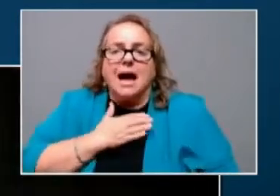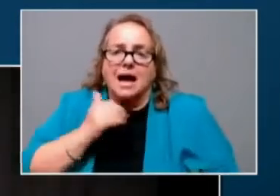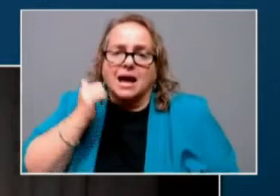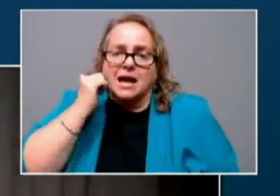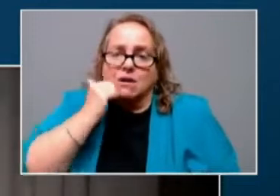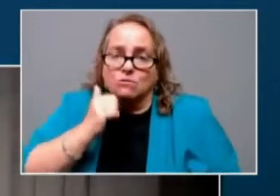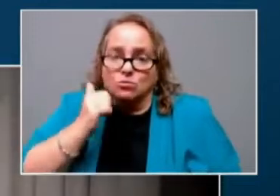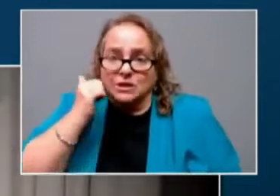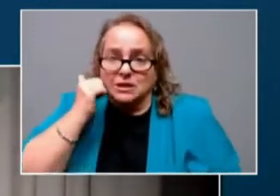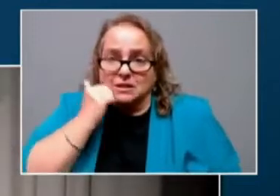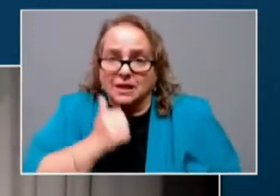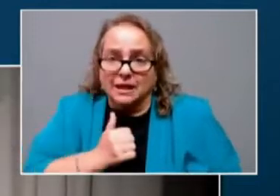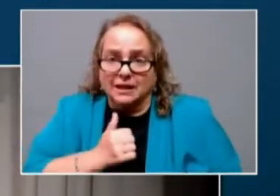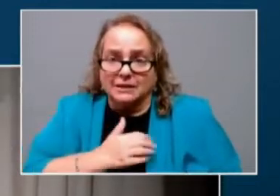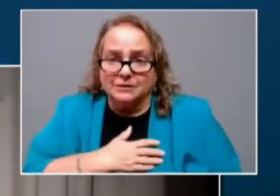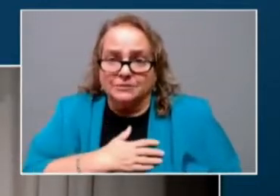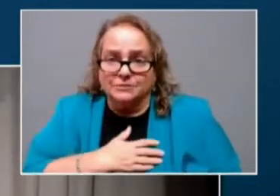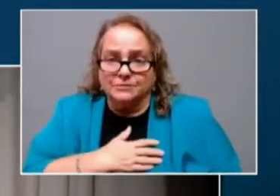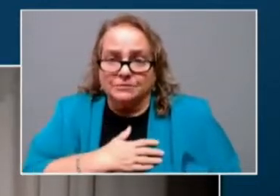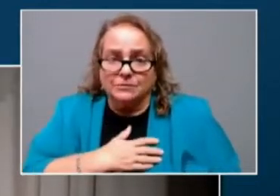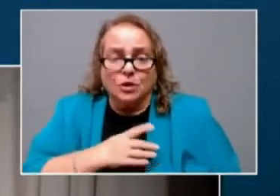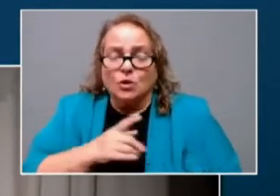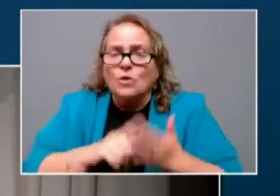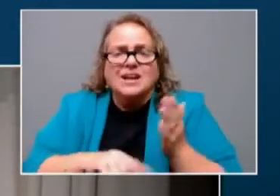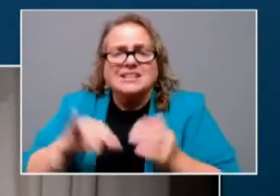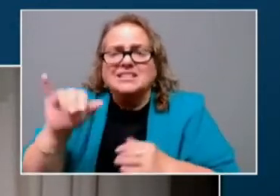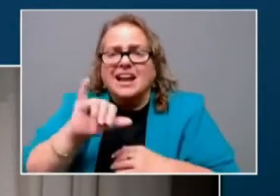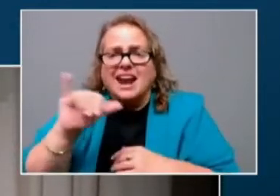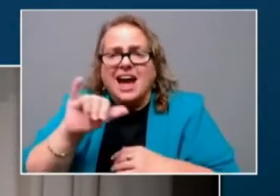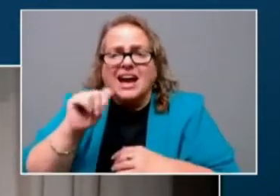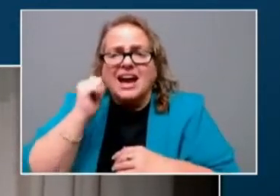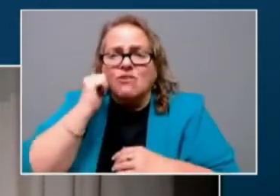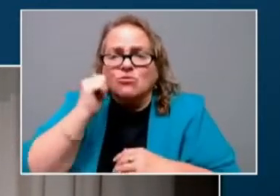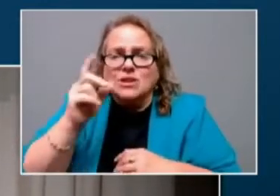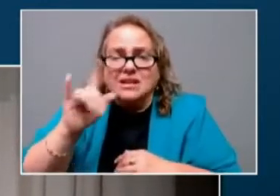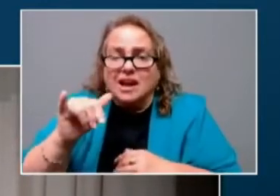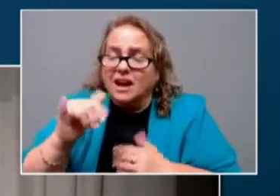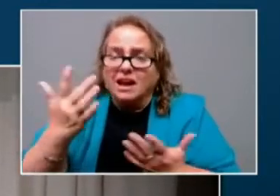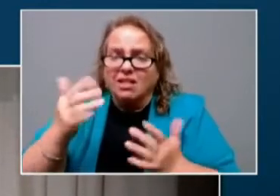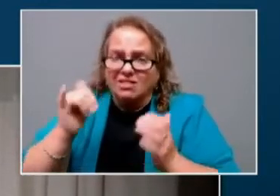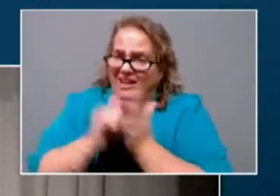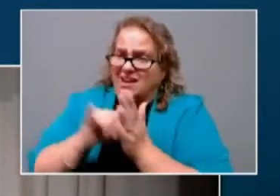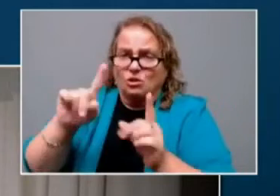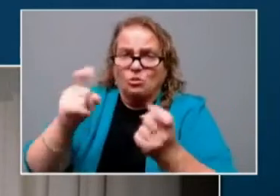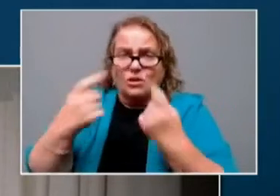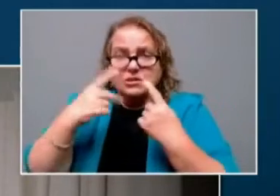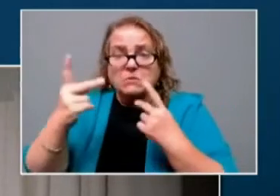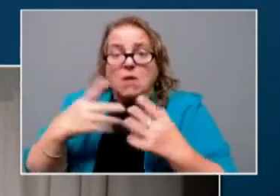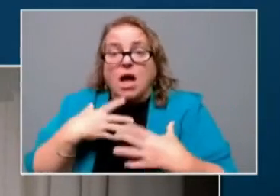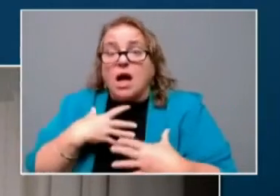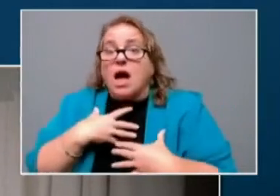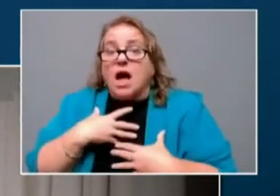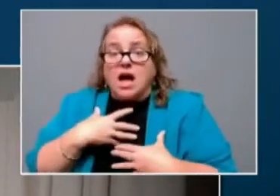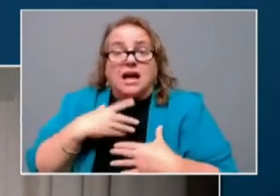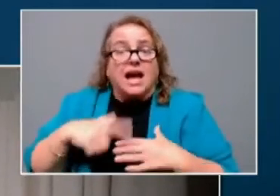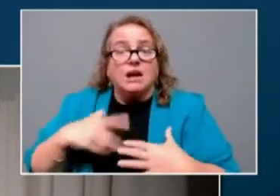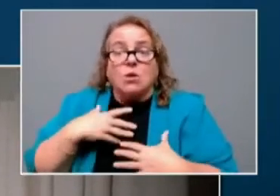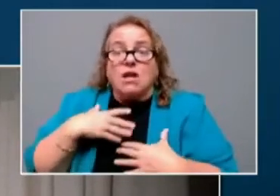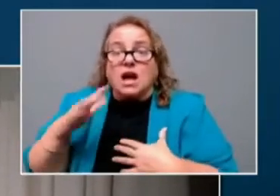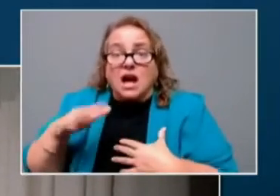What is it like on a daily basis? Those are the questions you get asked. Somebody is gasping for air, gasping for error and you're trying to rush